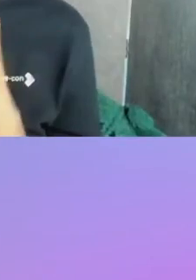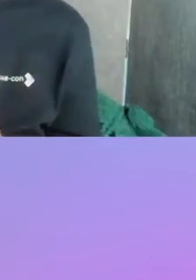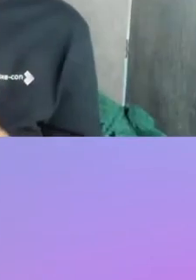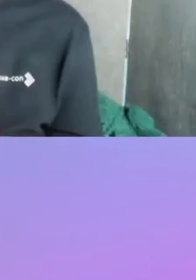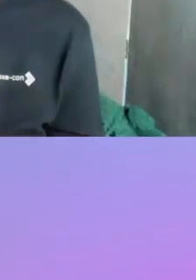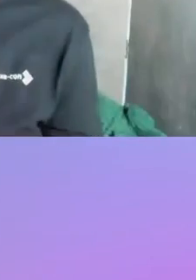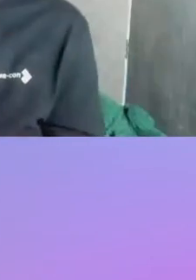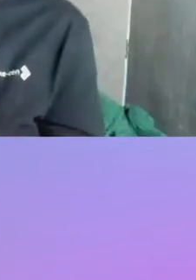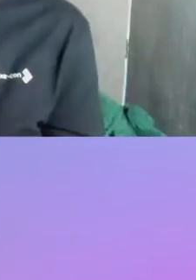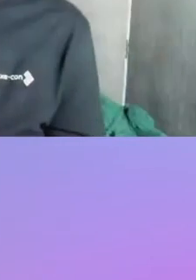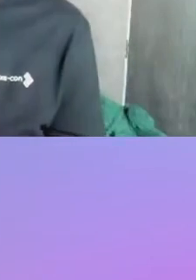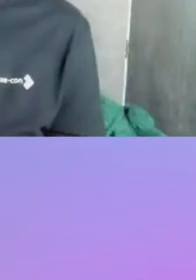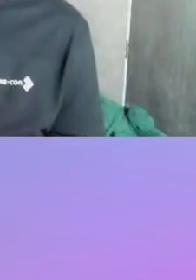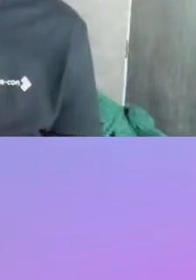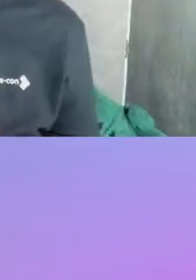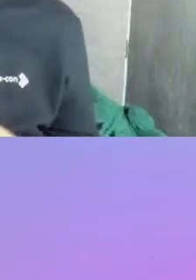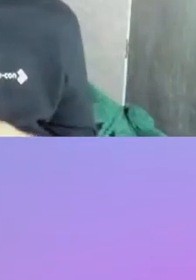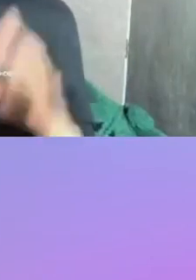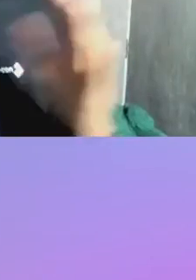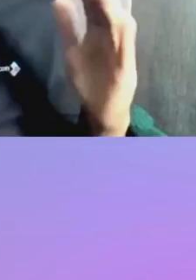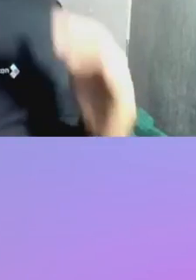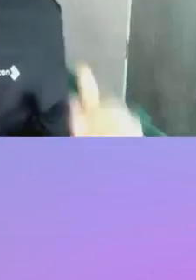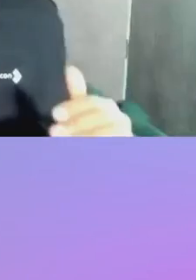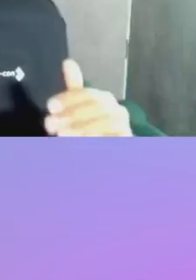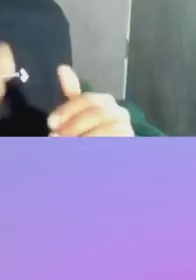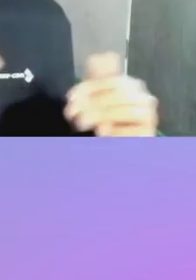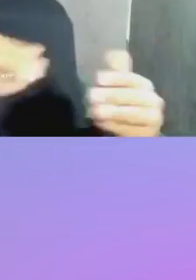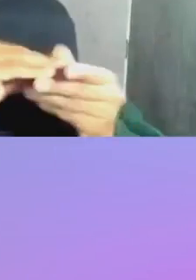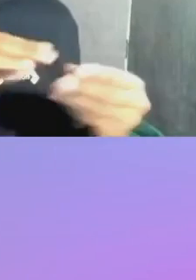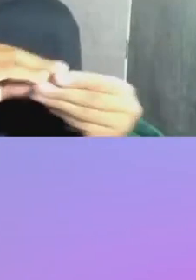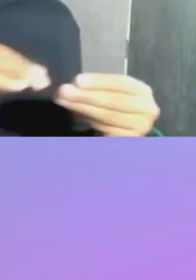But in the best way possible. So that is